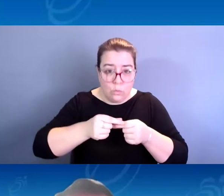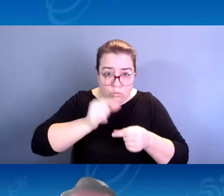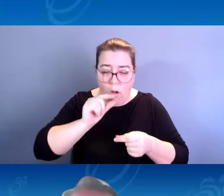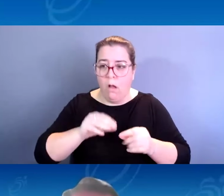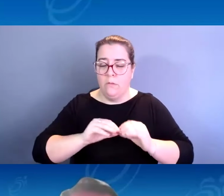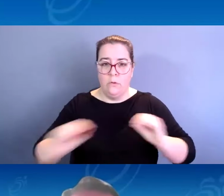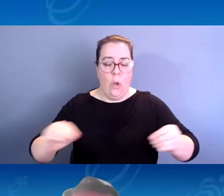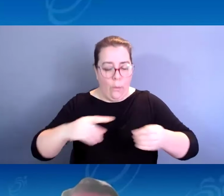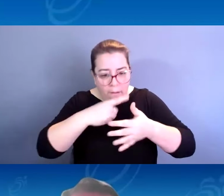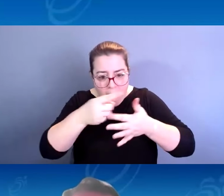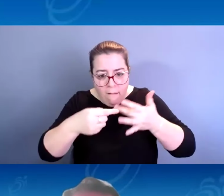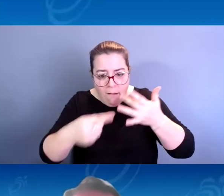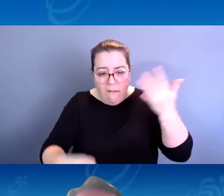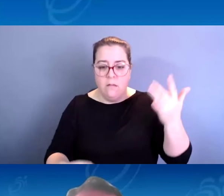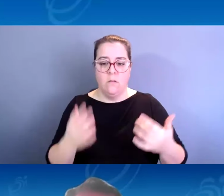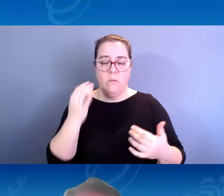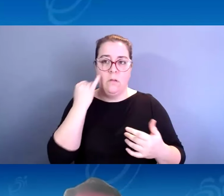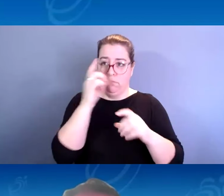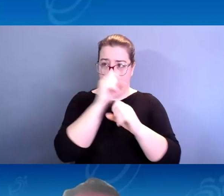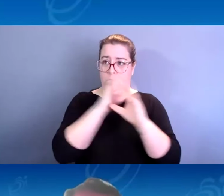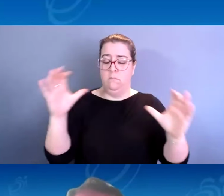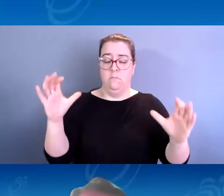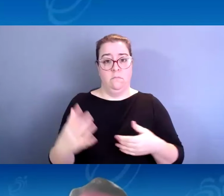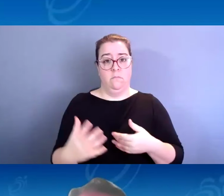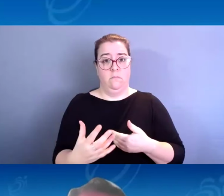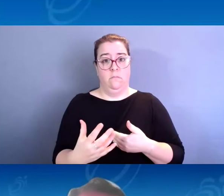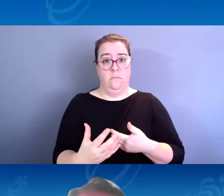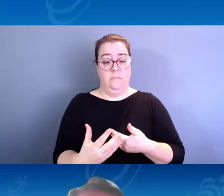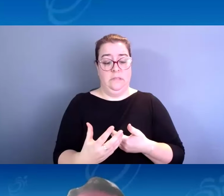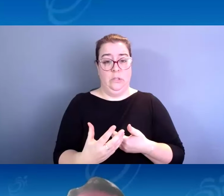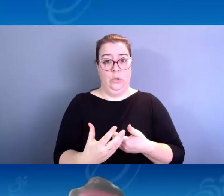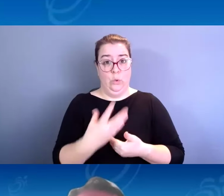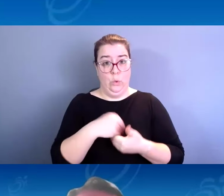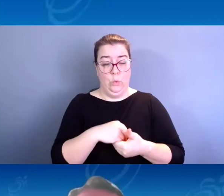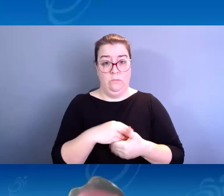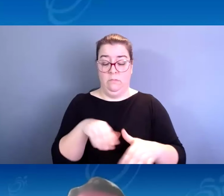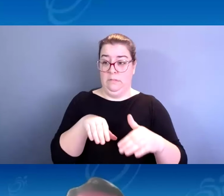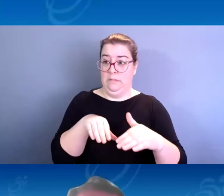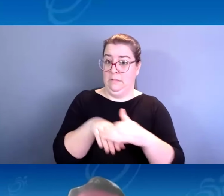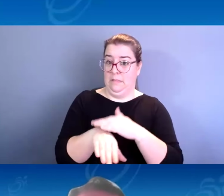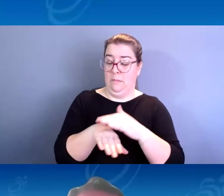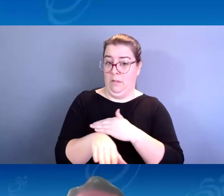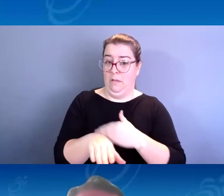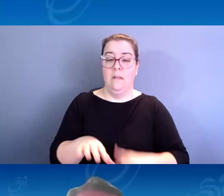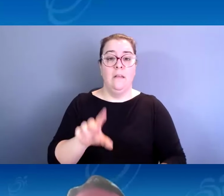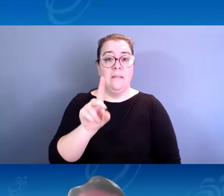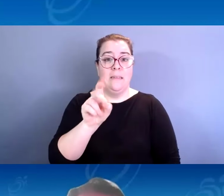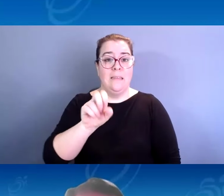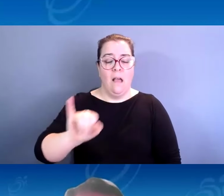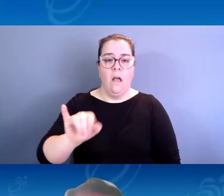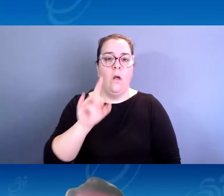When you talk about inclusion and accessibility, we're thinking about what the panel talked about today, which is it unlocks belonging and unlocks access for everyone.